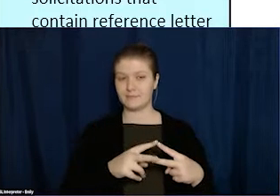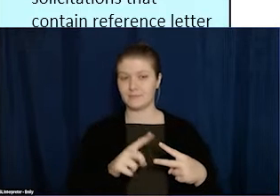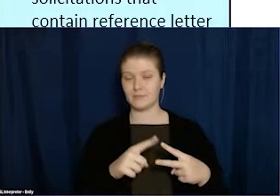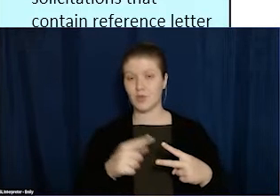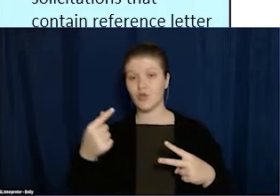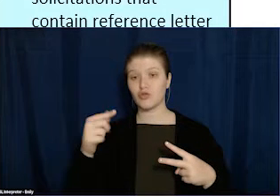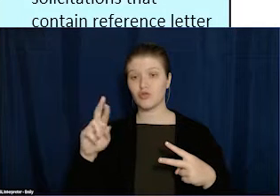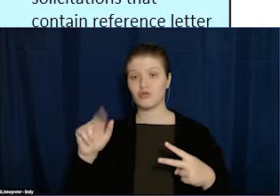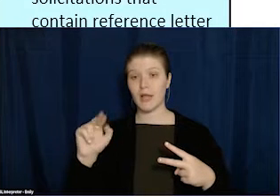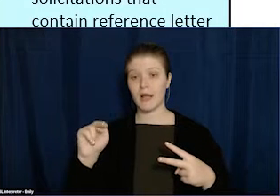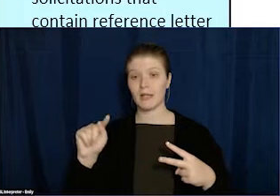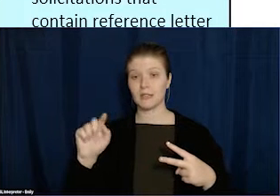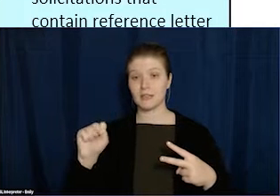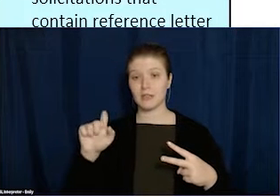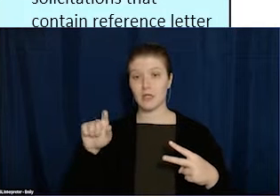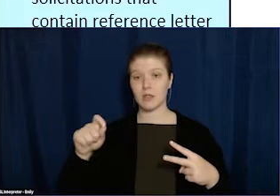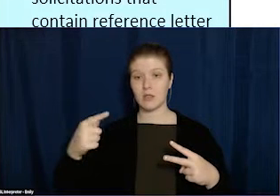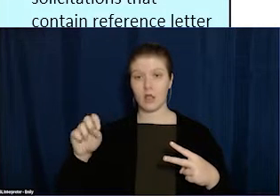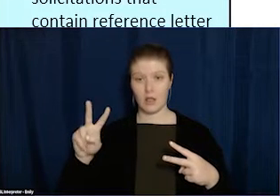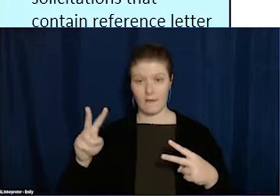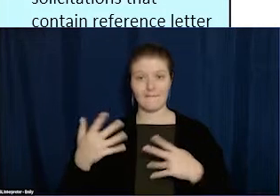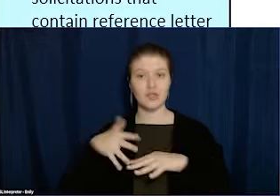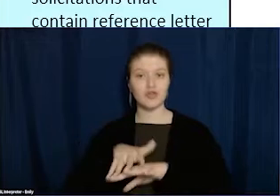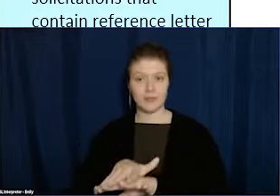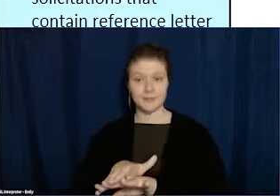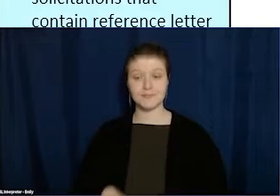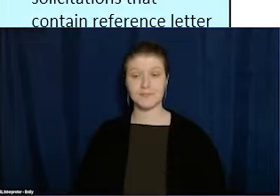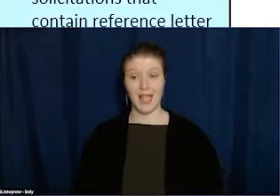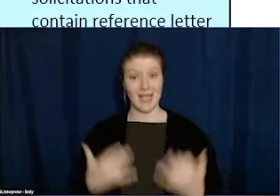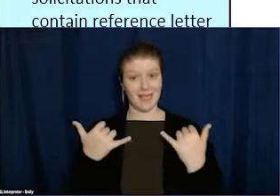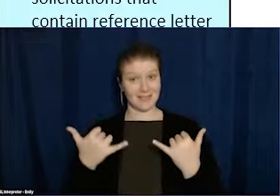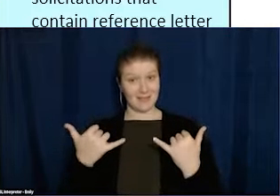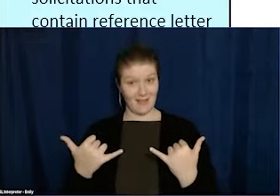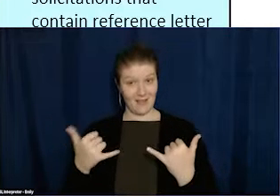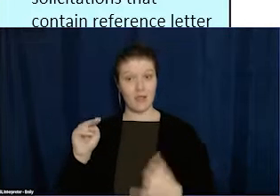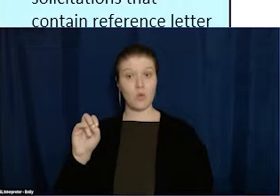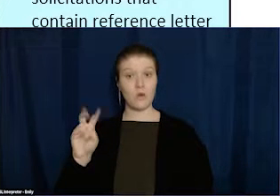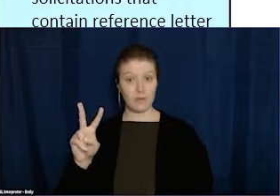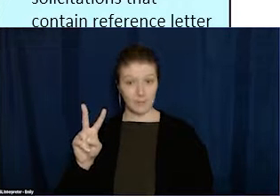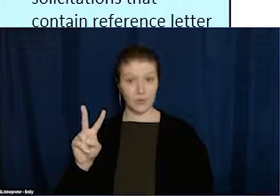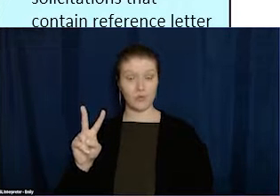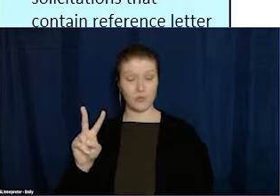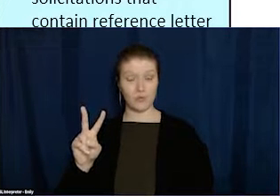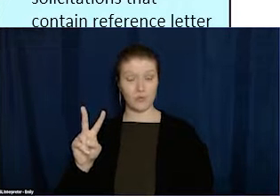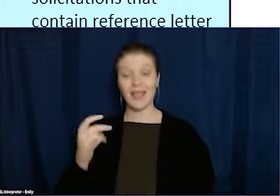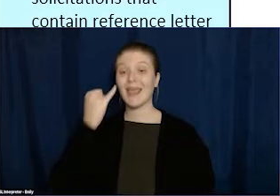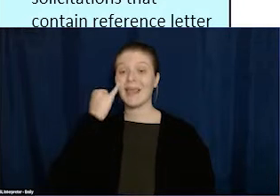So as of today, November, a proposal created and submitted in Grants.gov is,